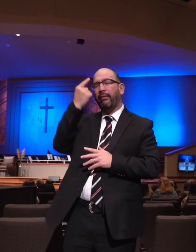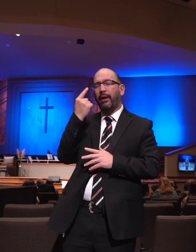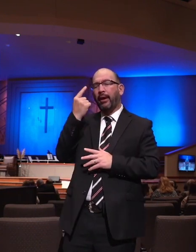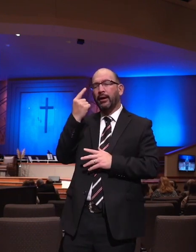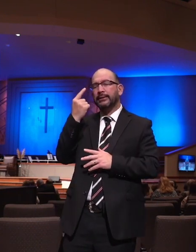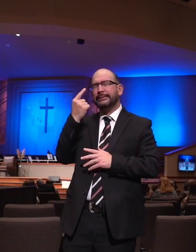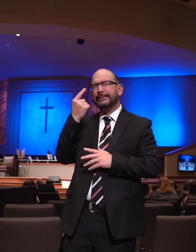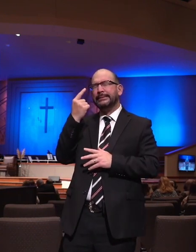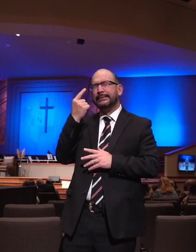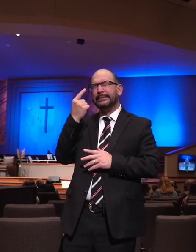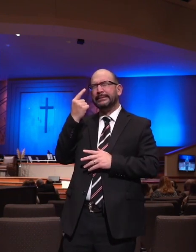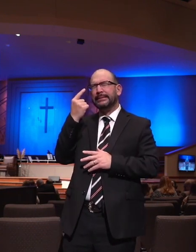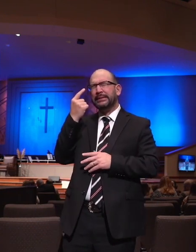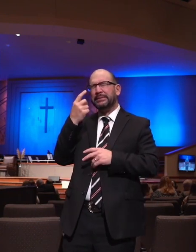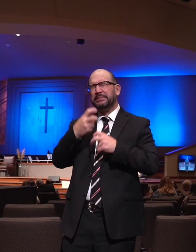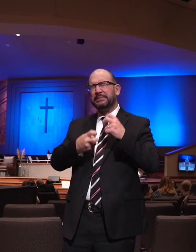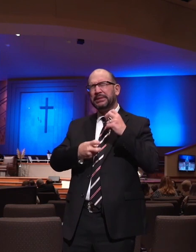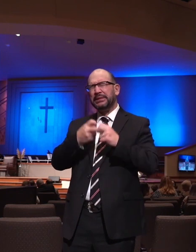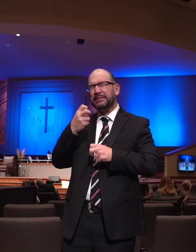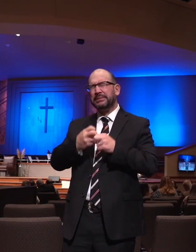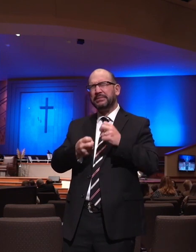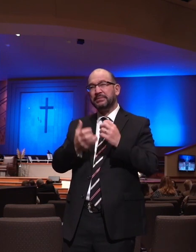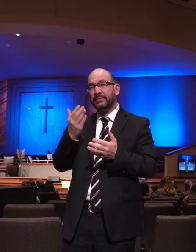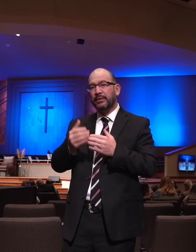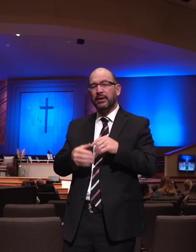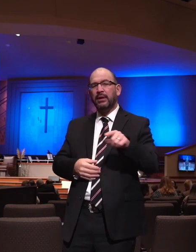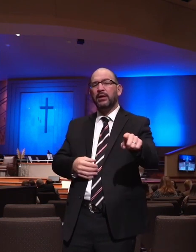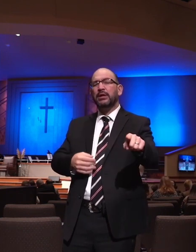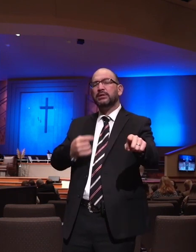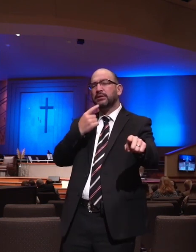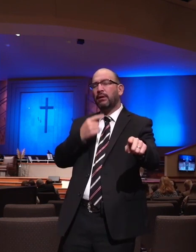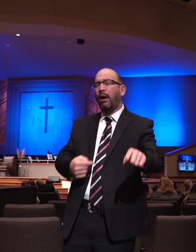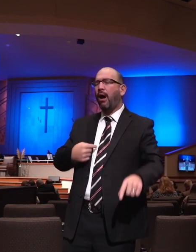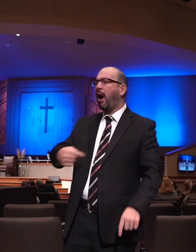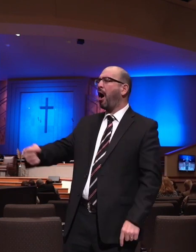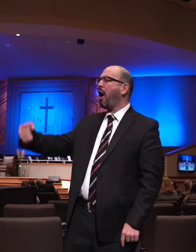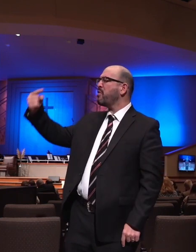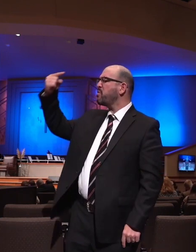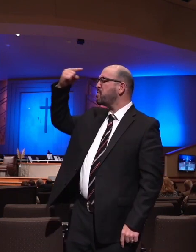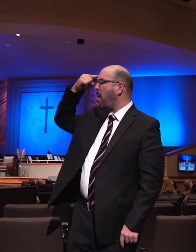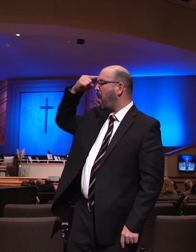in your spiritual life a lot of times I thought differently you know there is